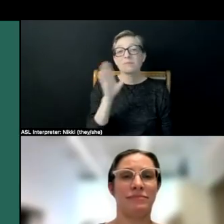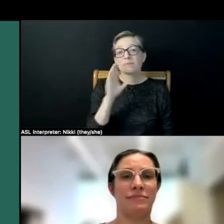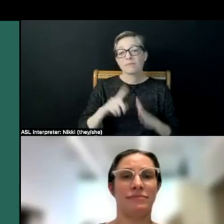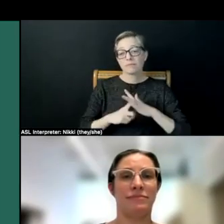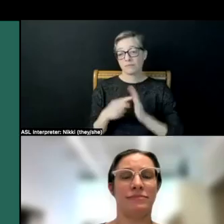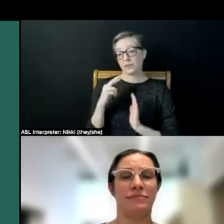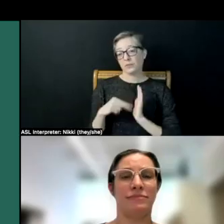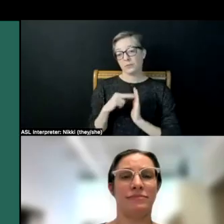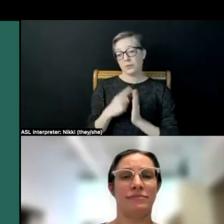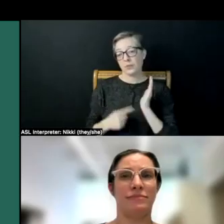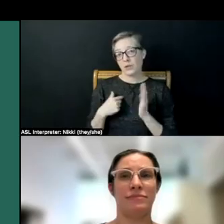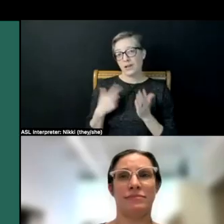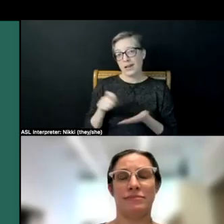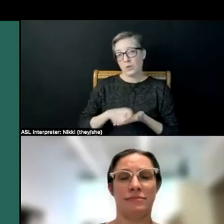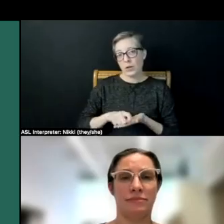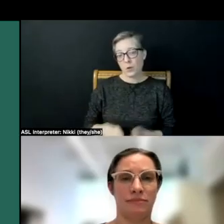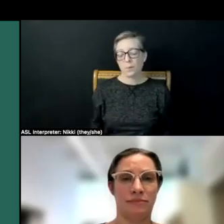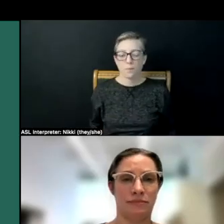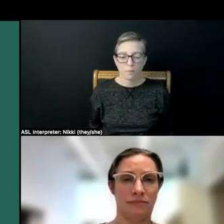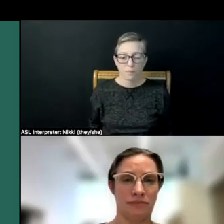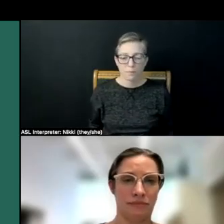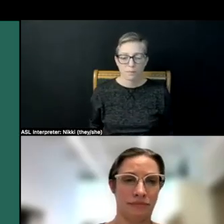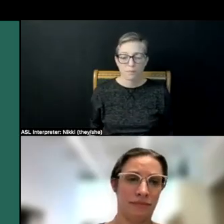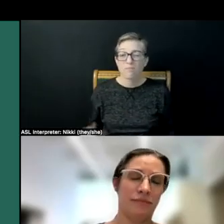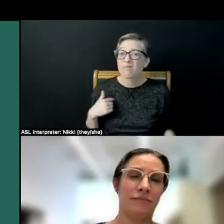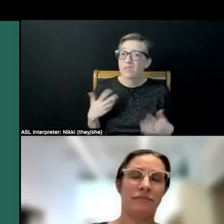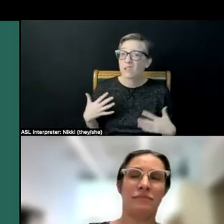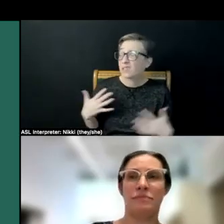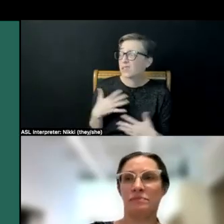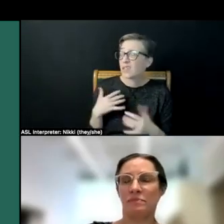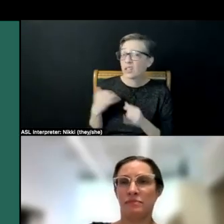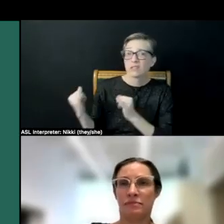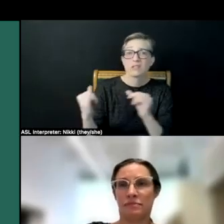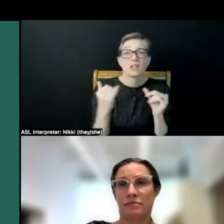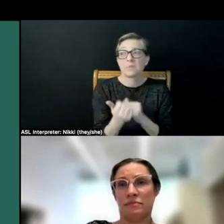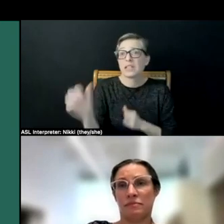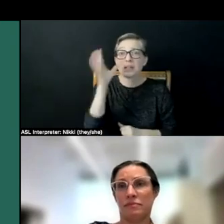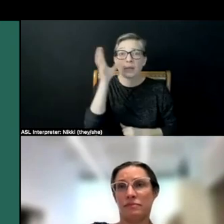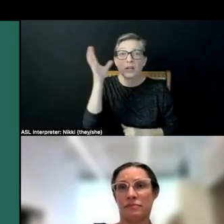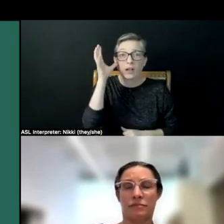I was as scared as any parent might be. But on top of the usual questions,